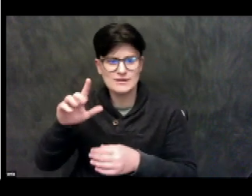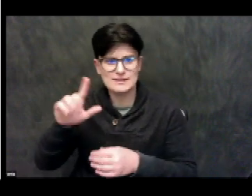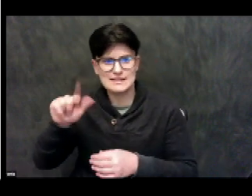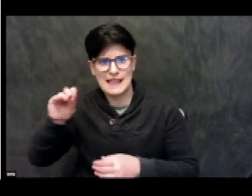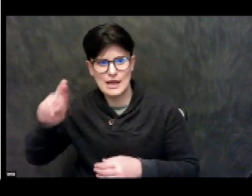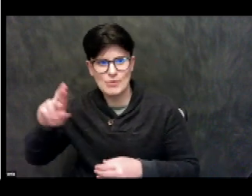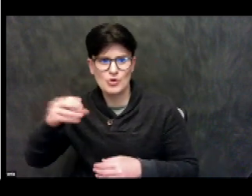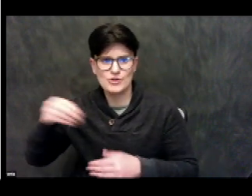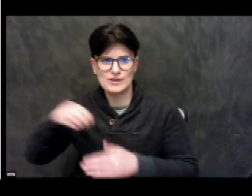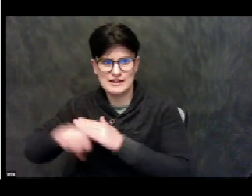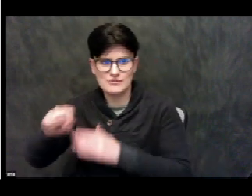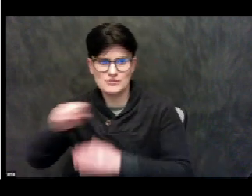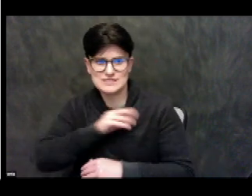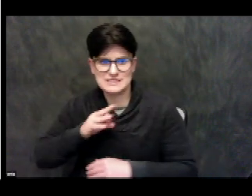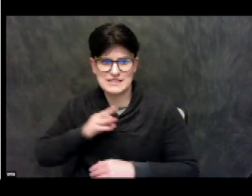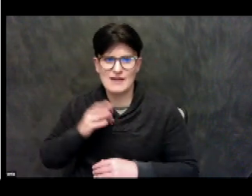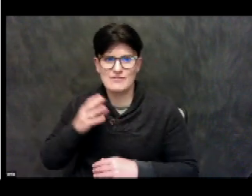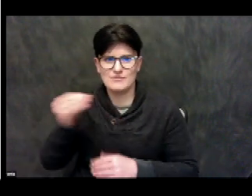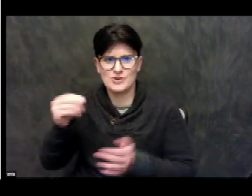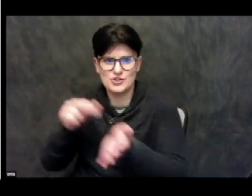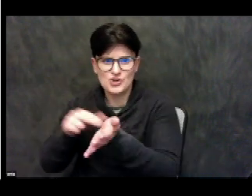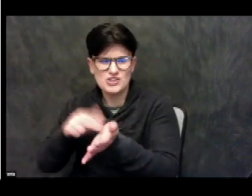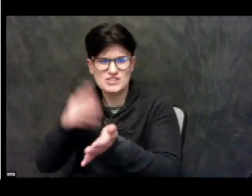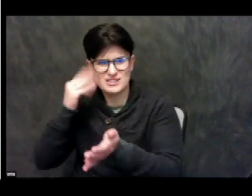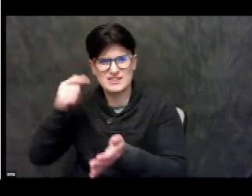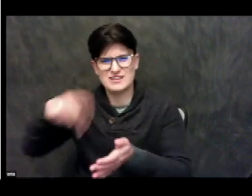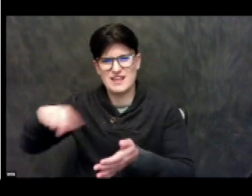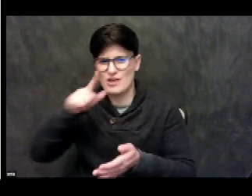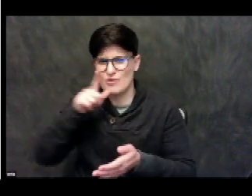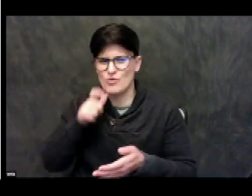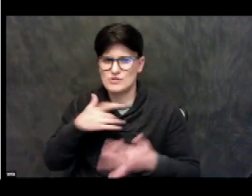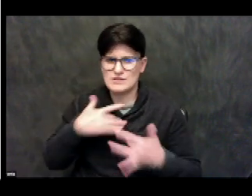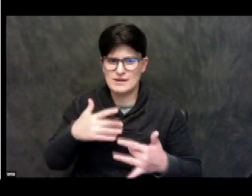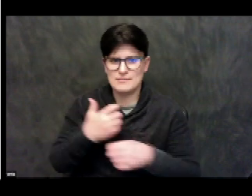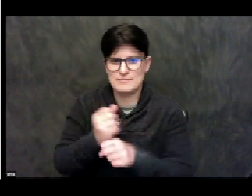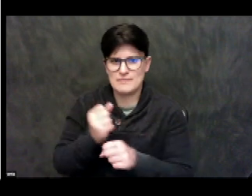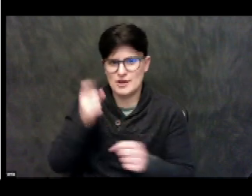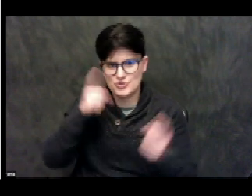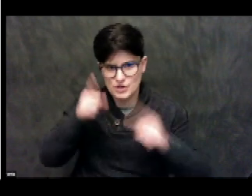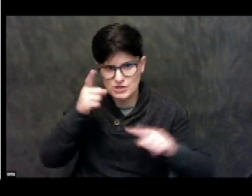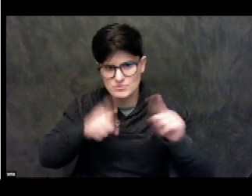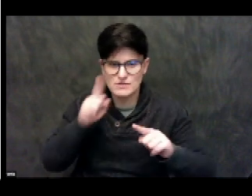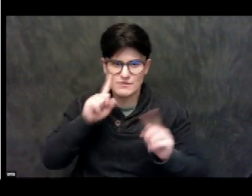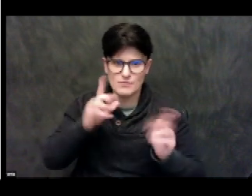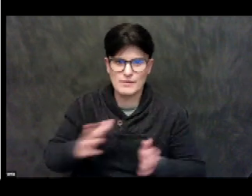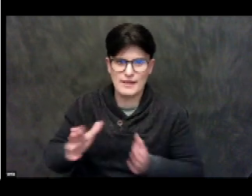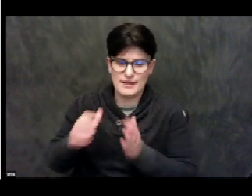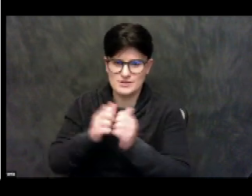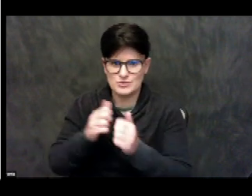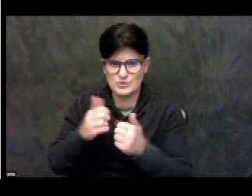the ones making the arrangements for the plans for the rooms. We talked about the mode of delivery,